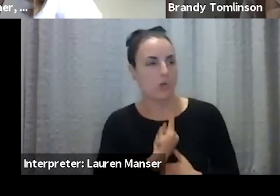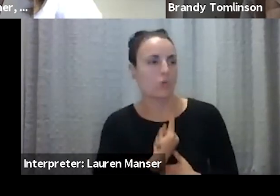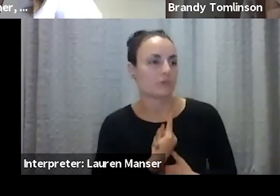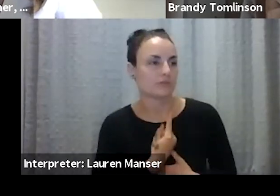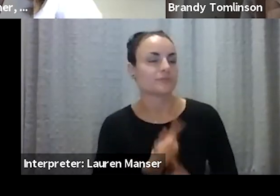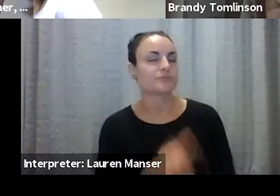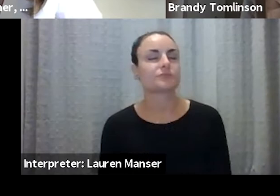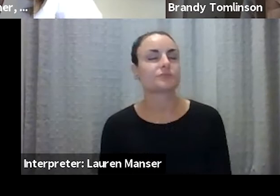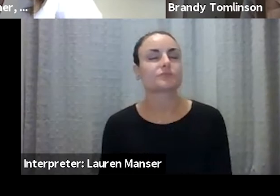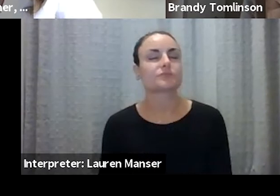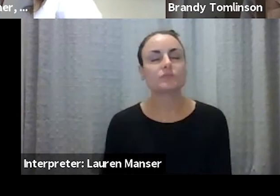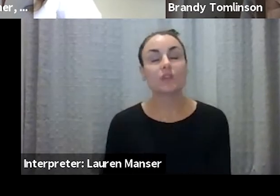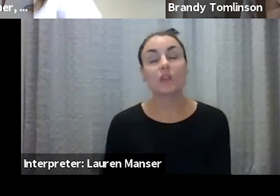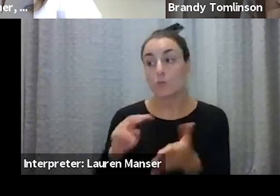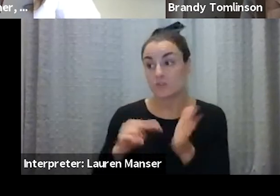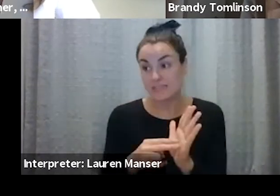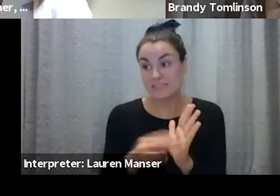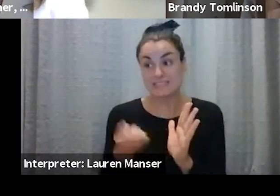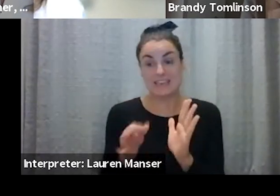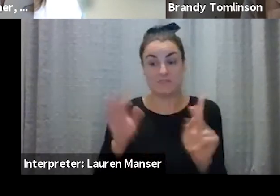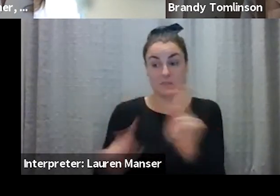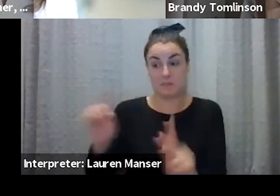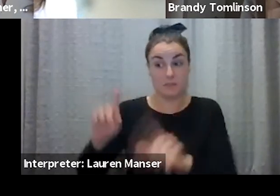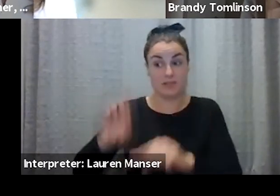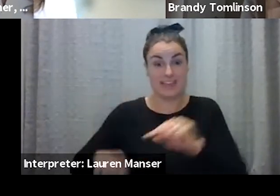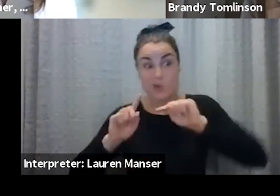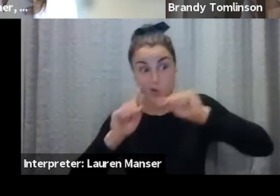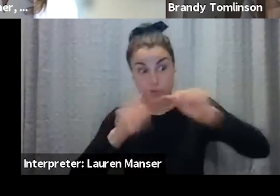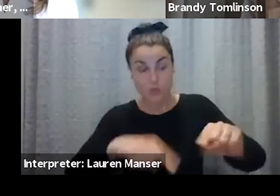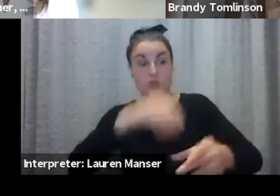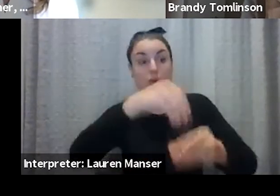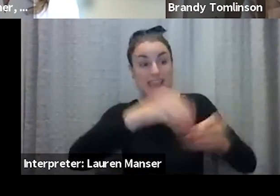in-person support groups, or maybe who never had the chance to do that before the pandemic,